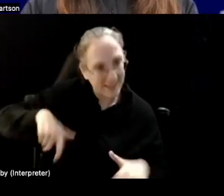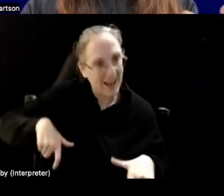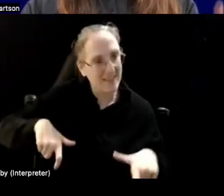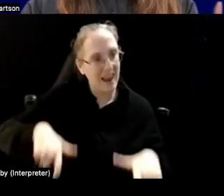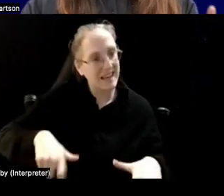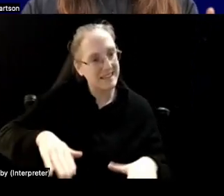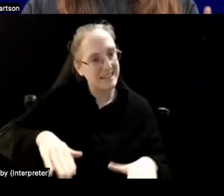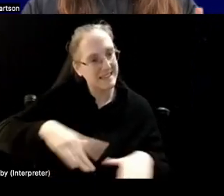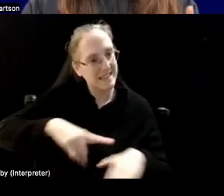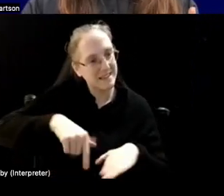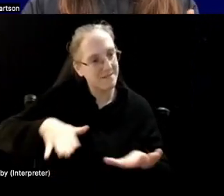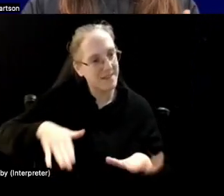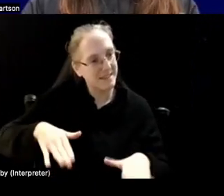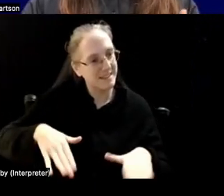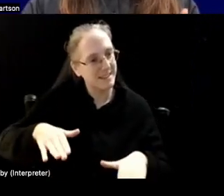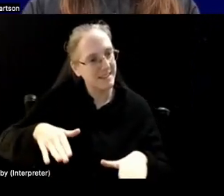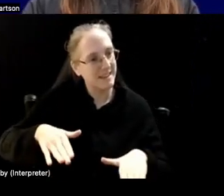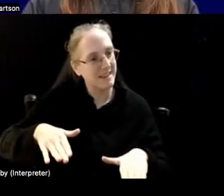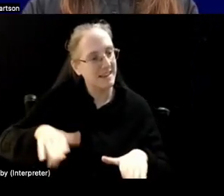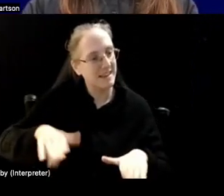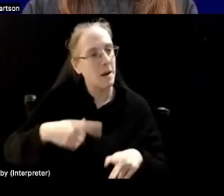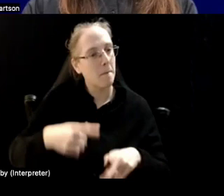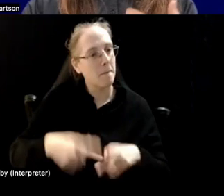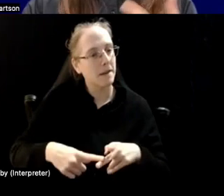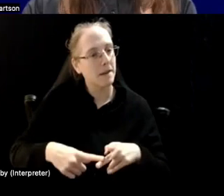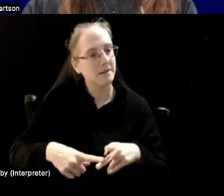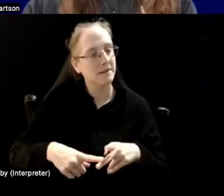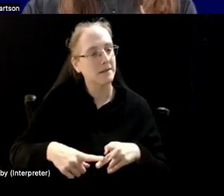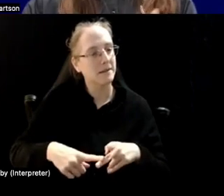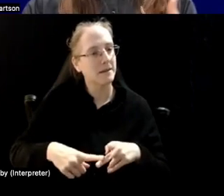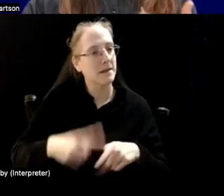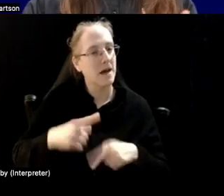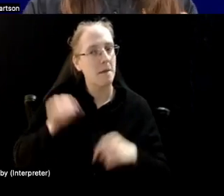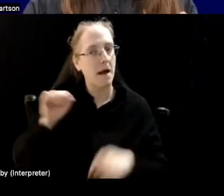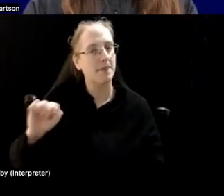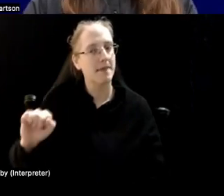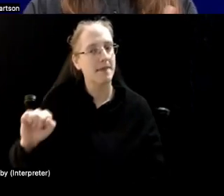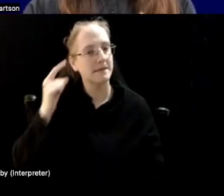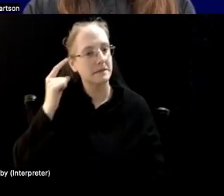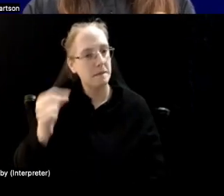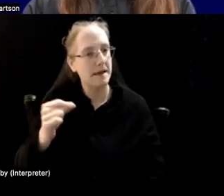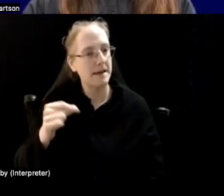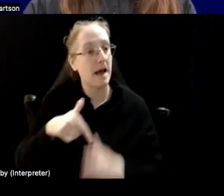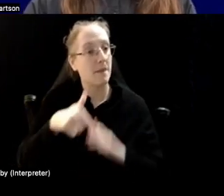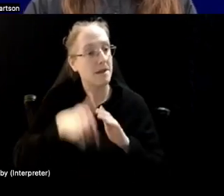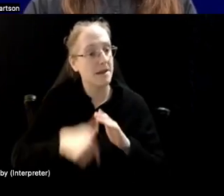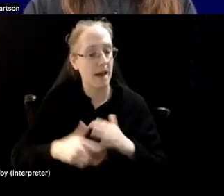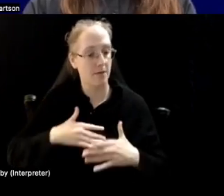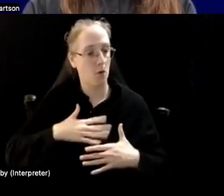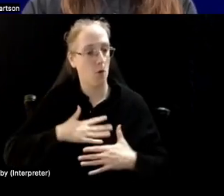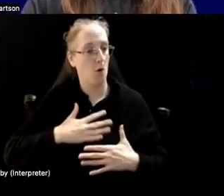but also the pattern and the speed and depth of the shallowness of someone's breathing can give